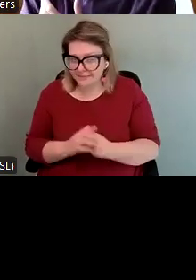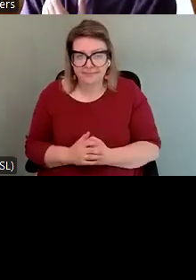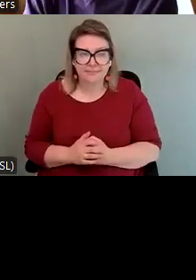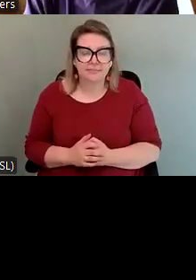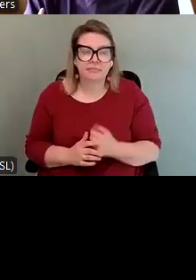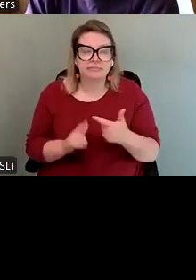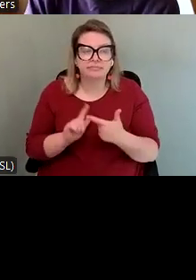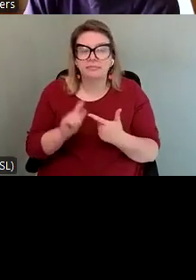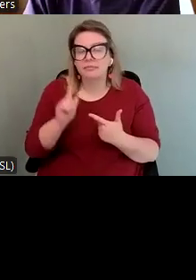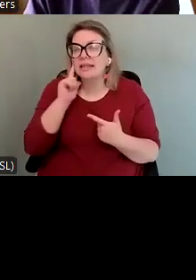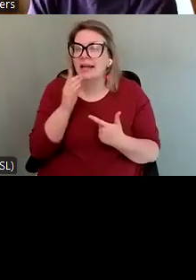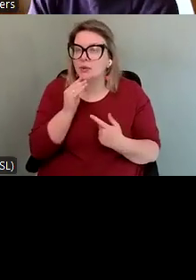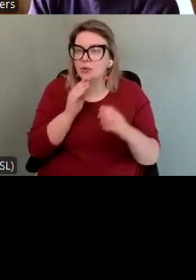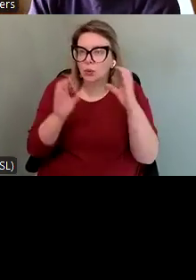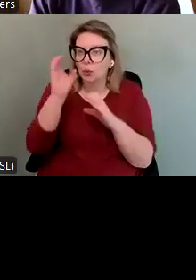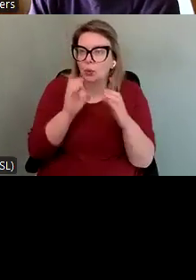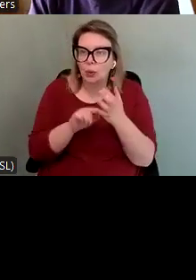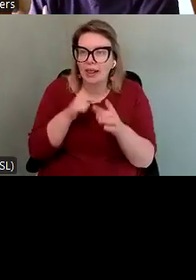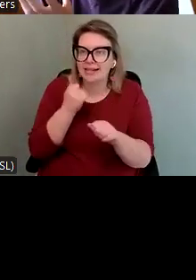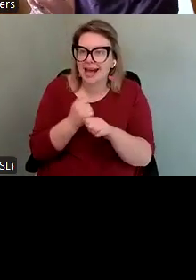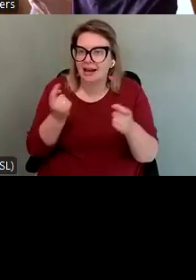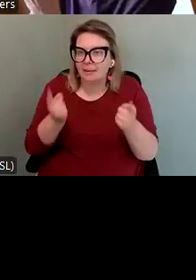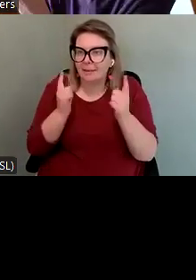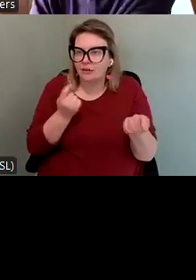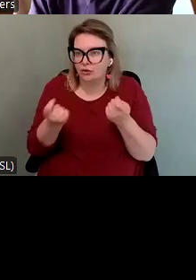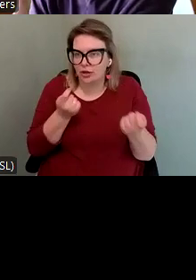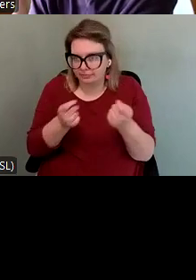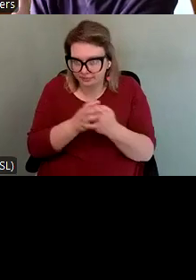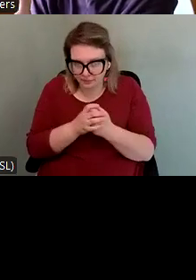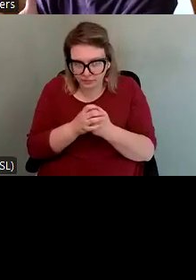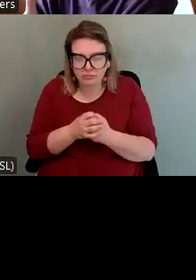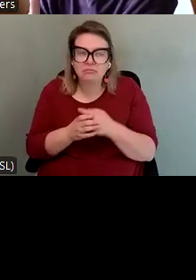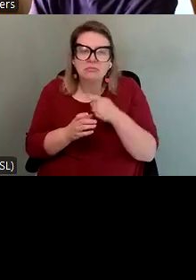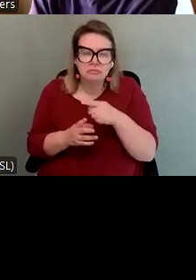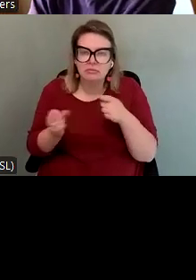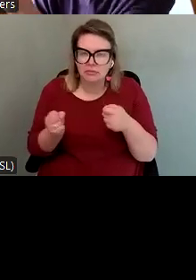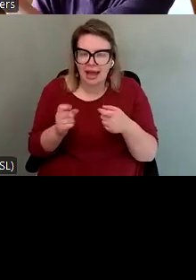called Google Tag Manager, which is a way for putting a block of script on your website,